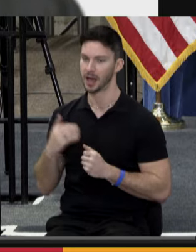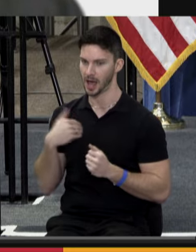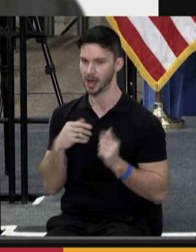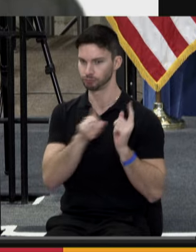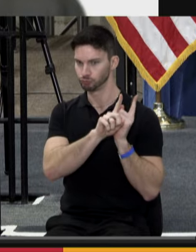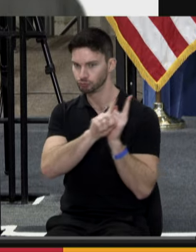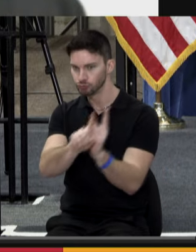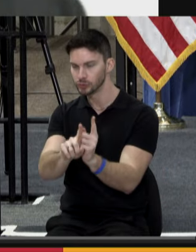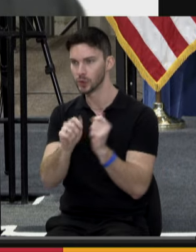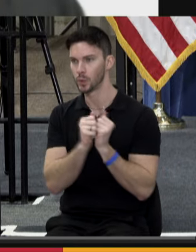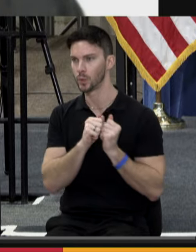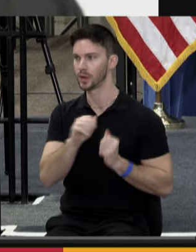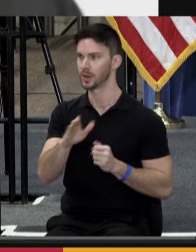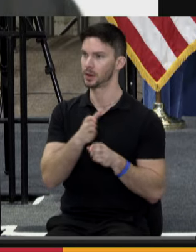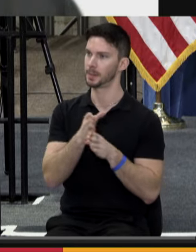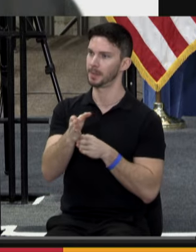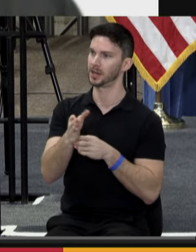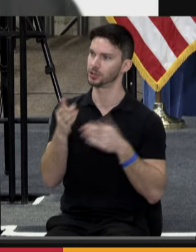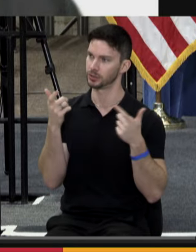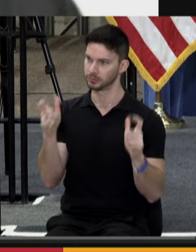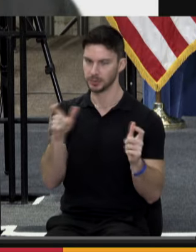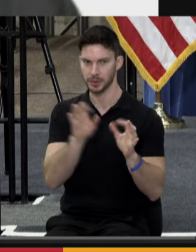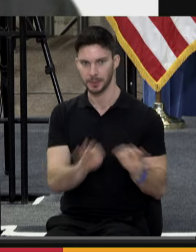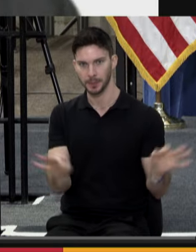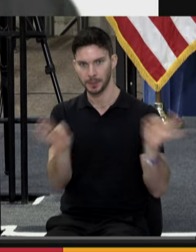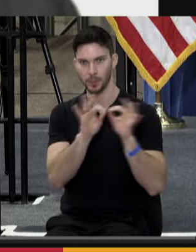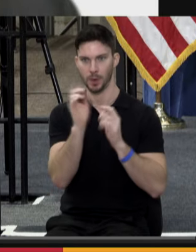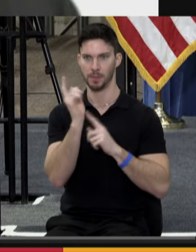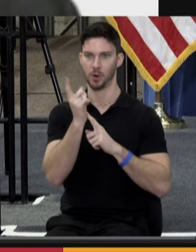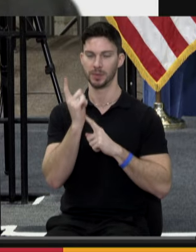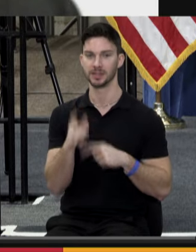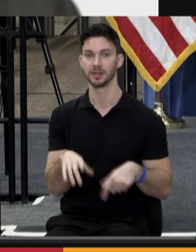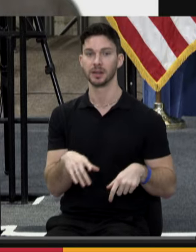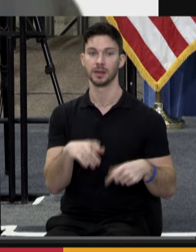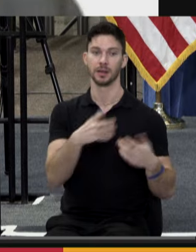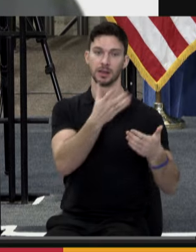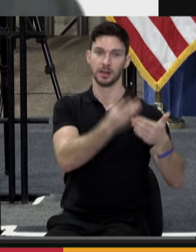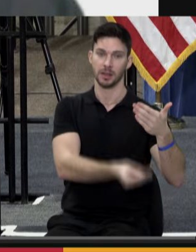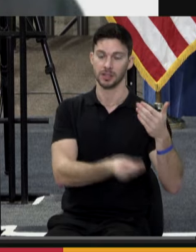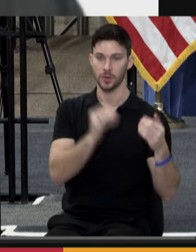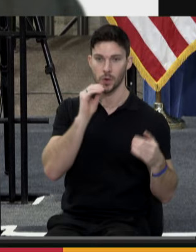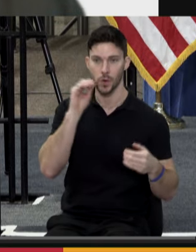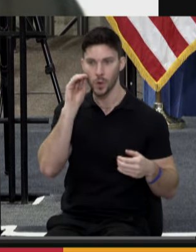like getting their first job and through difficult moments like illness and loss. Early in my career,